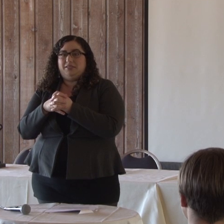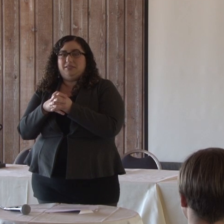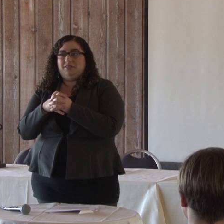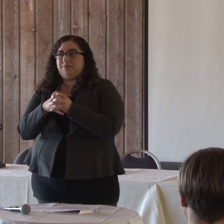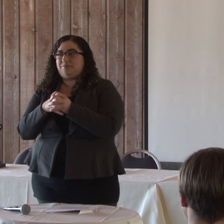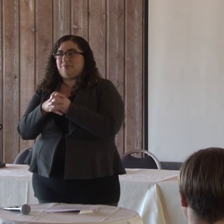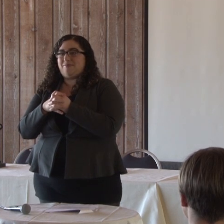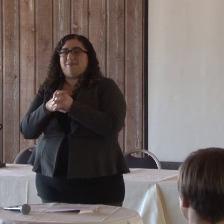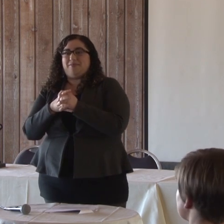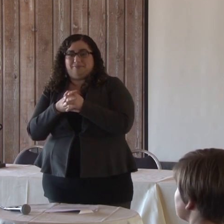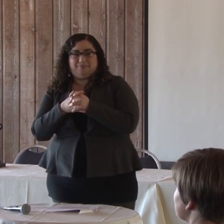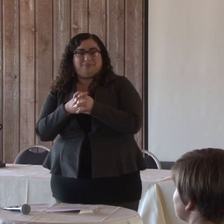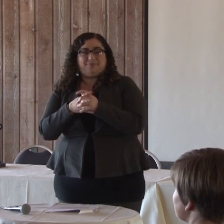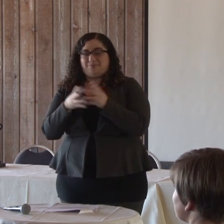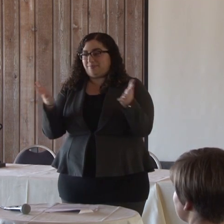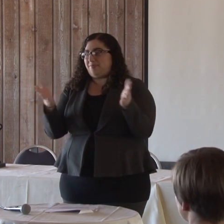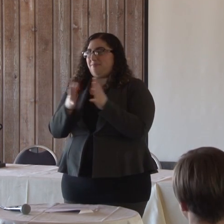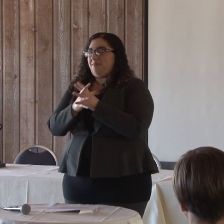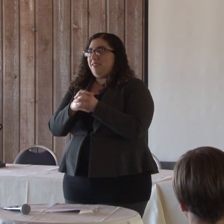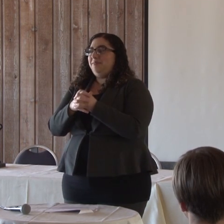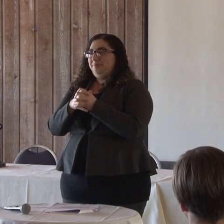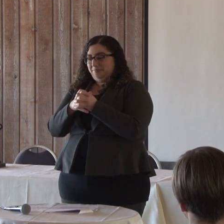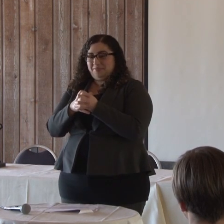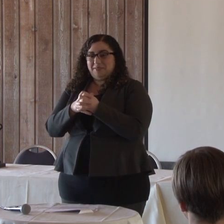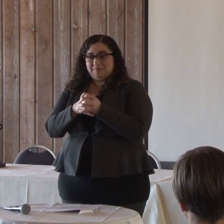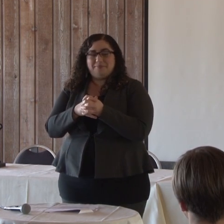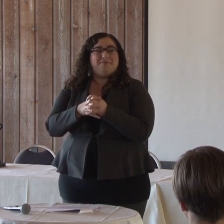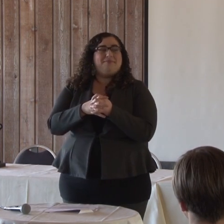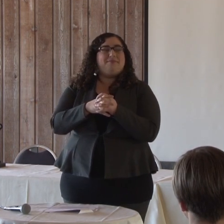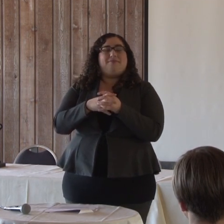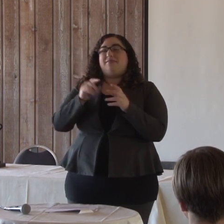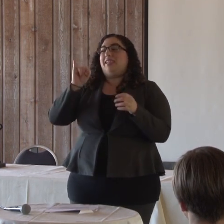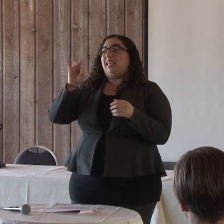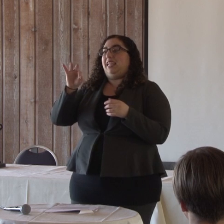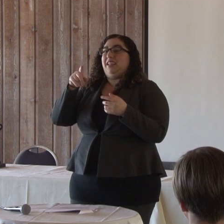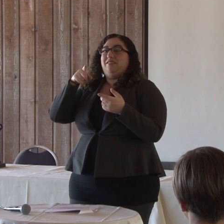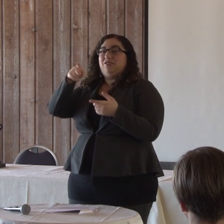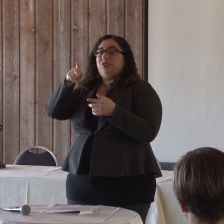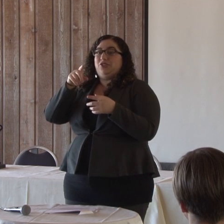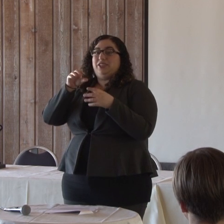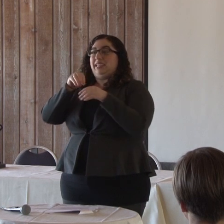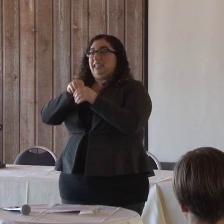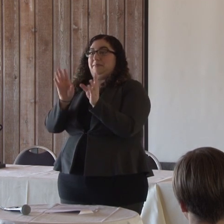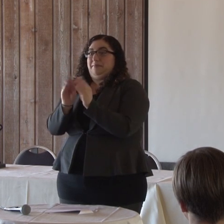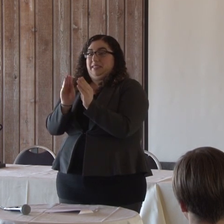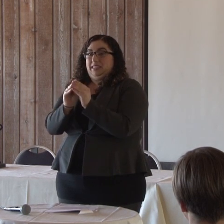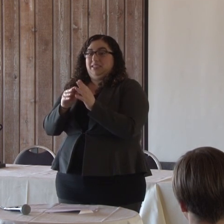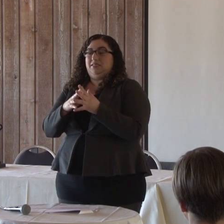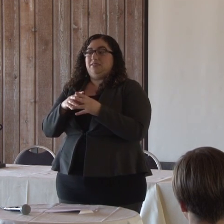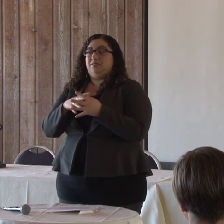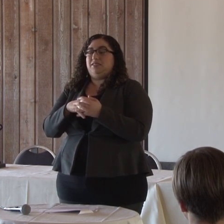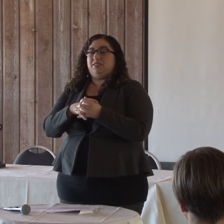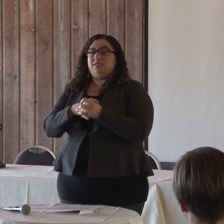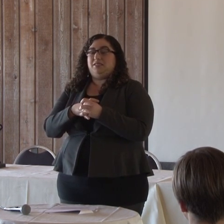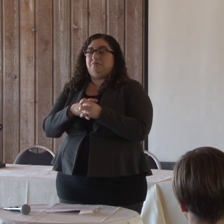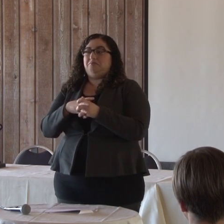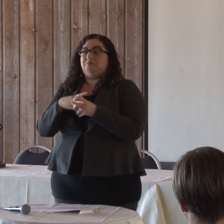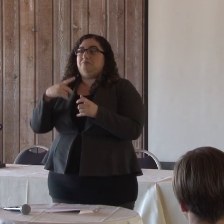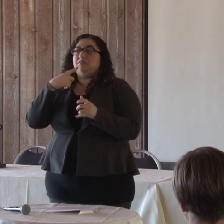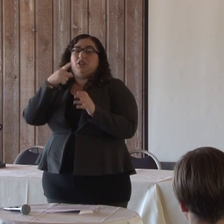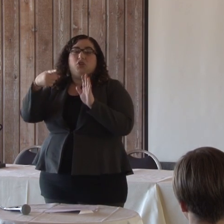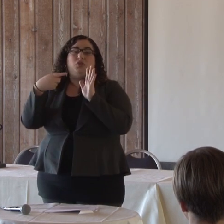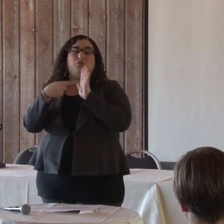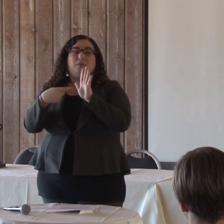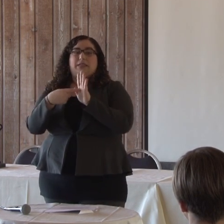How many of you speak a second language. Raise your hands. Right. Now if